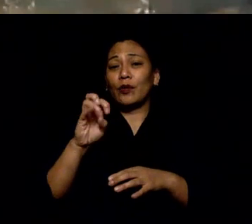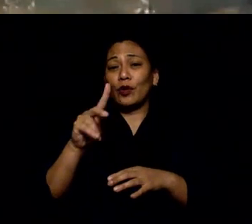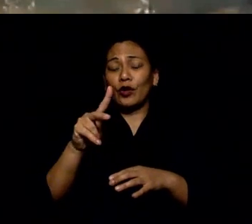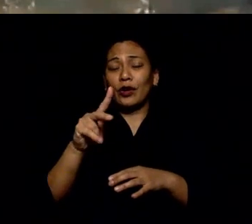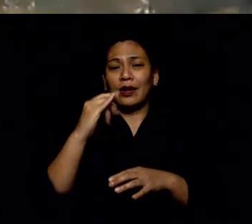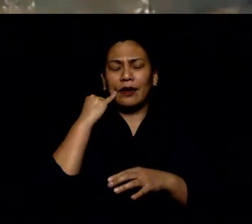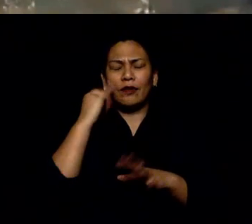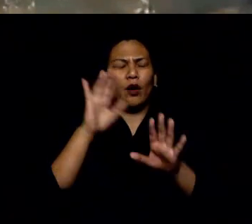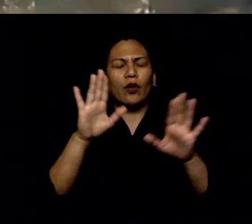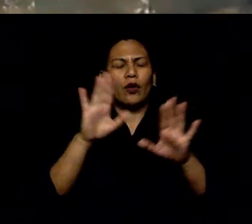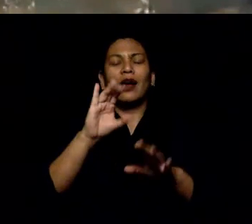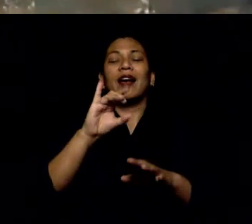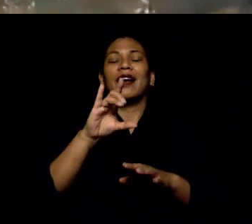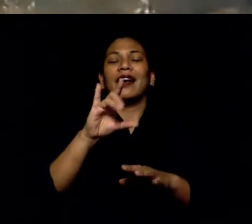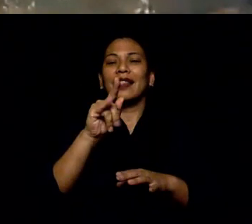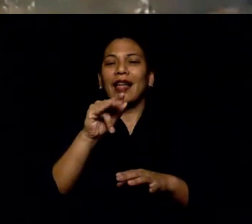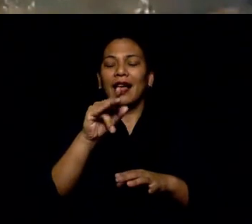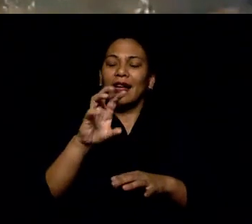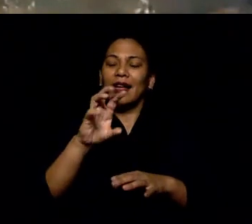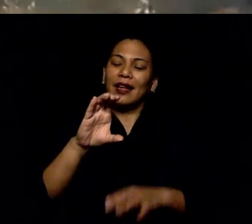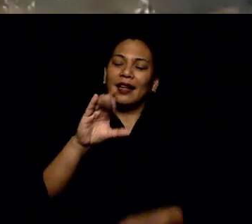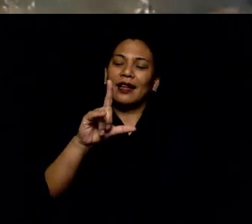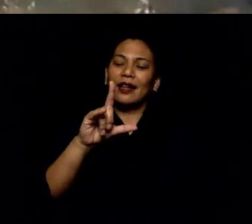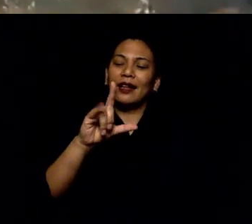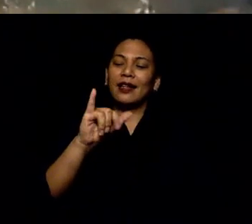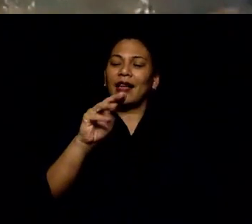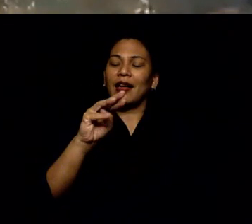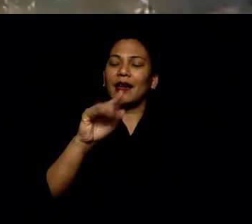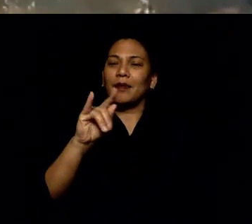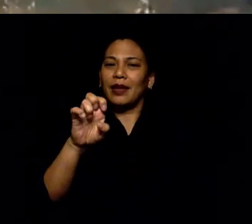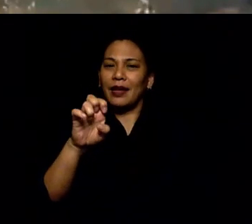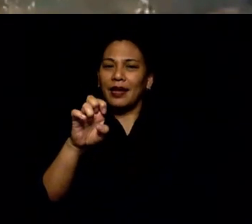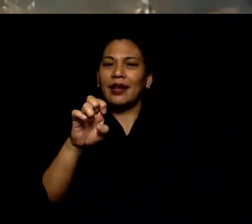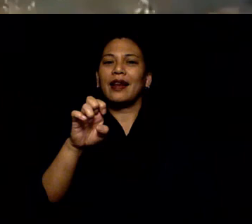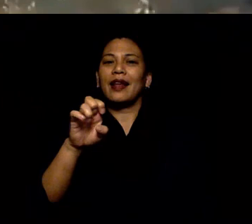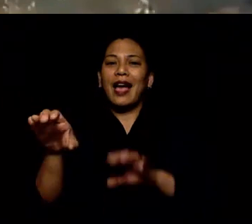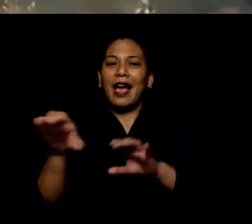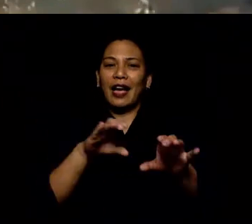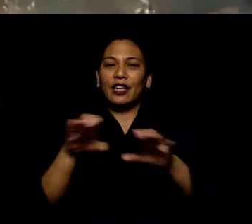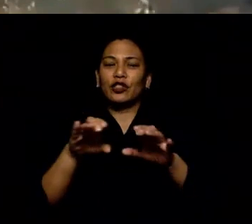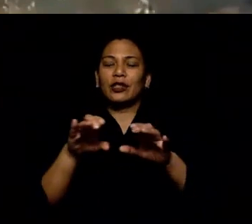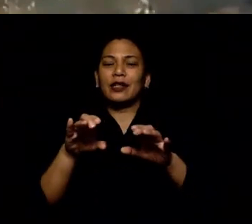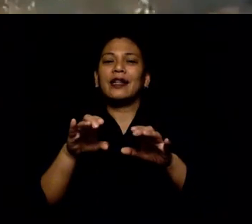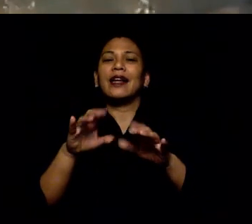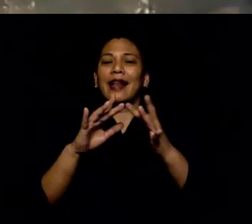Climate Action Network or Reseau Action Climat, that has a listing of all